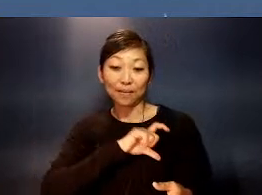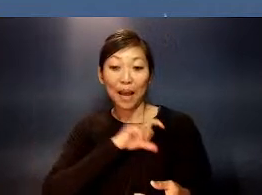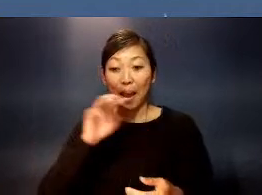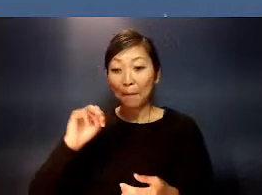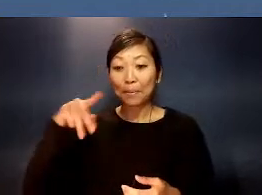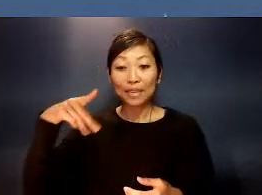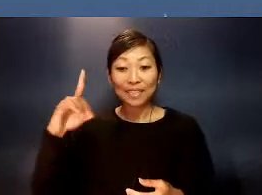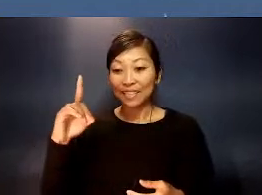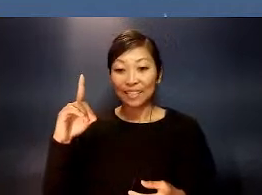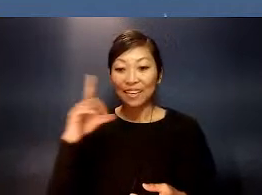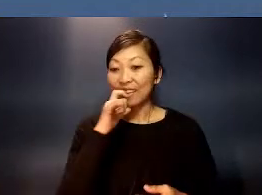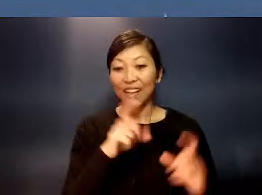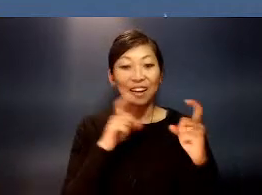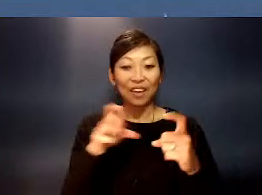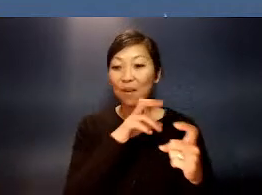FORTUNATE HARM DONE.